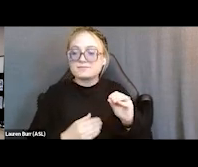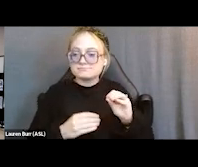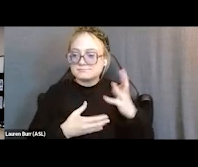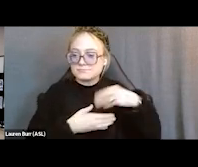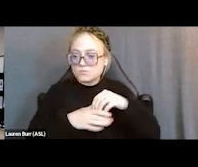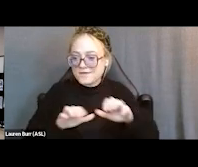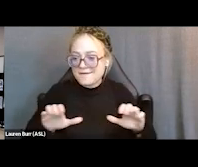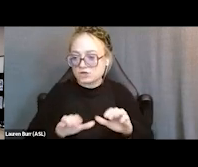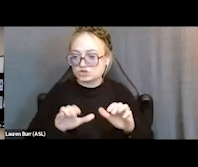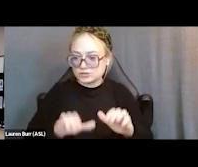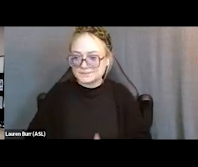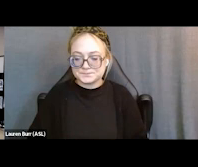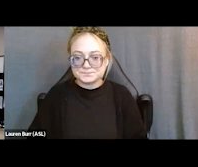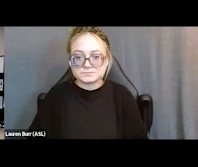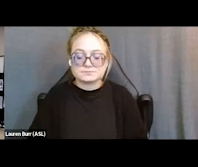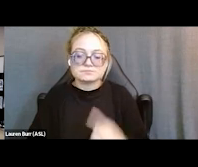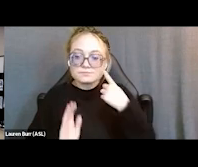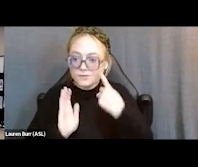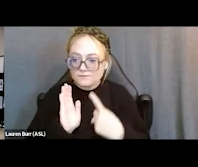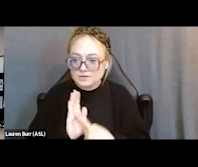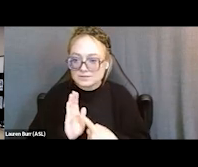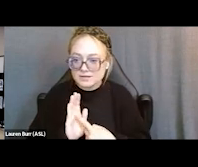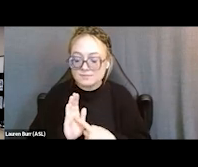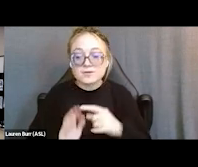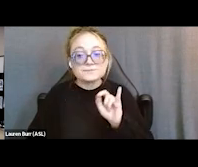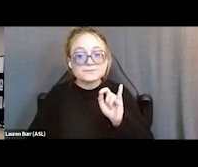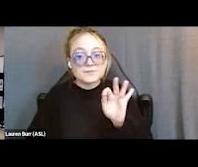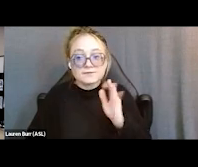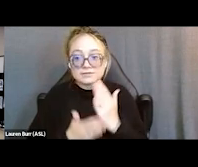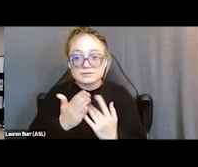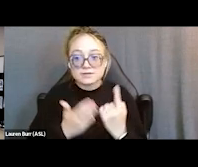So like if somebody needs something, providing, you know,